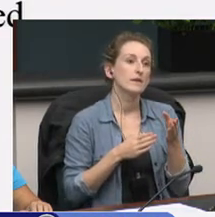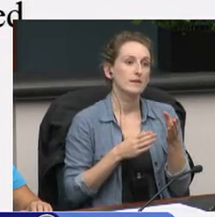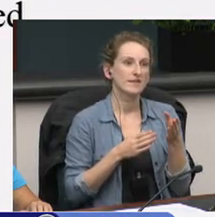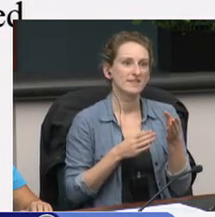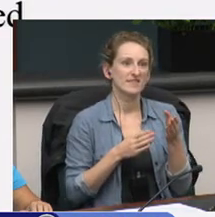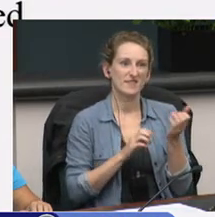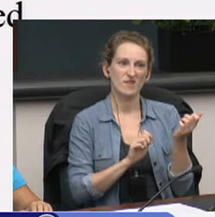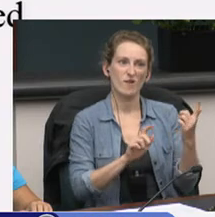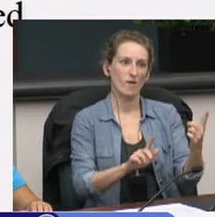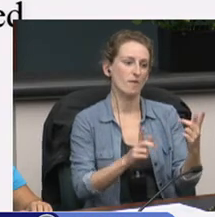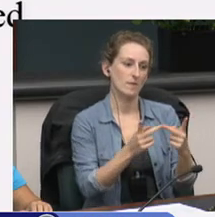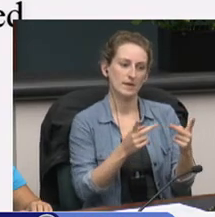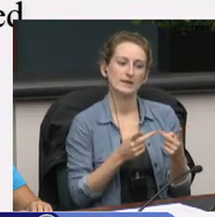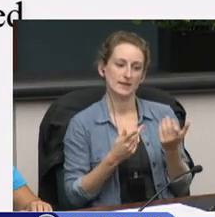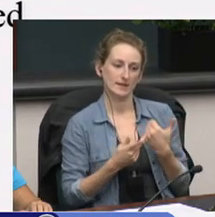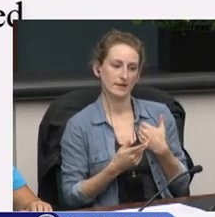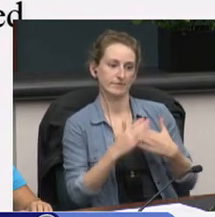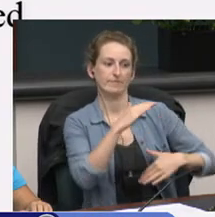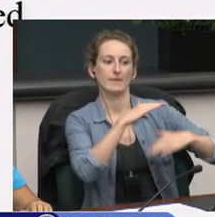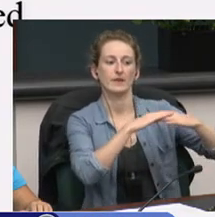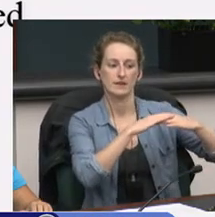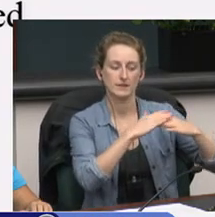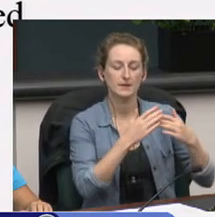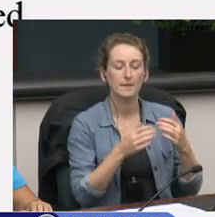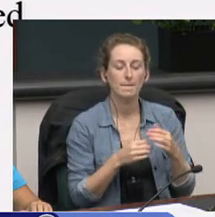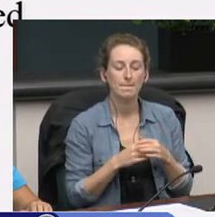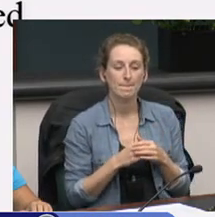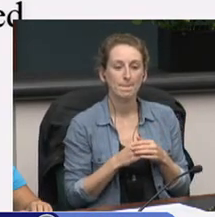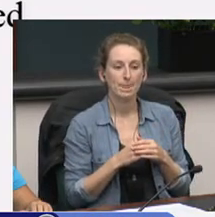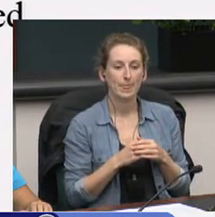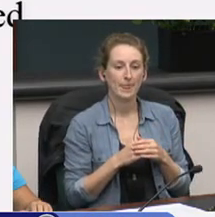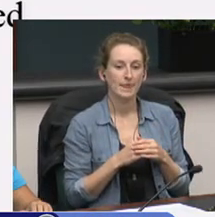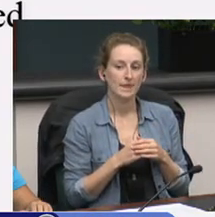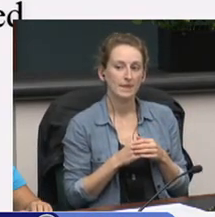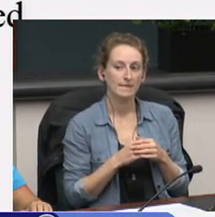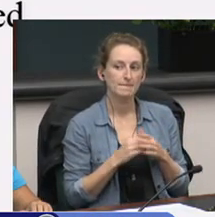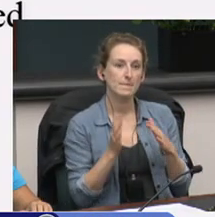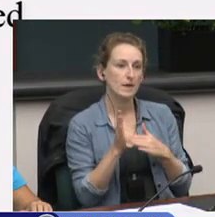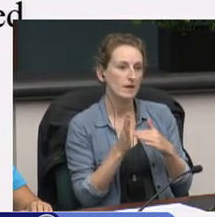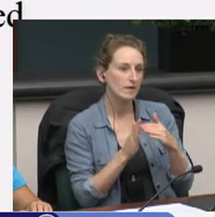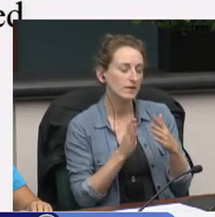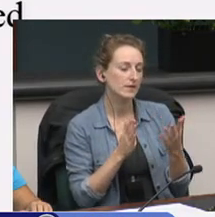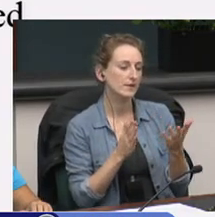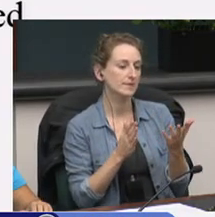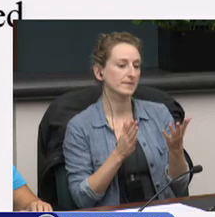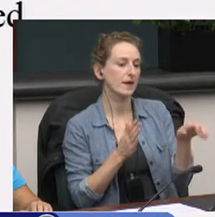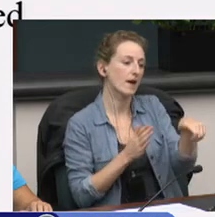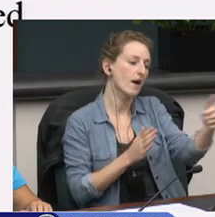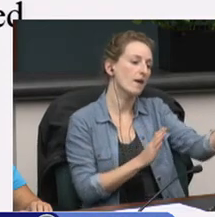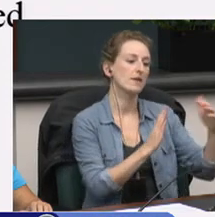parking maximum as you know oftentimes other communities have oversupply of